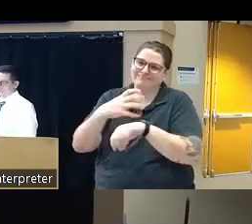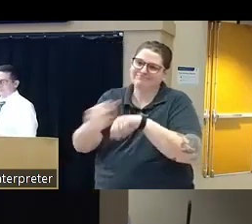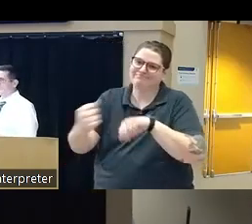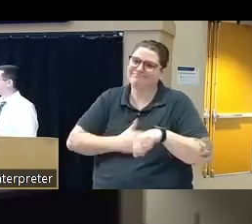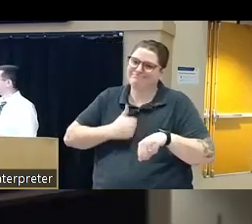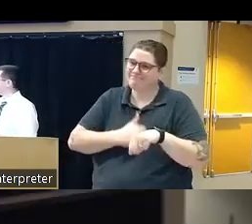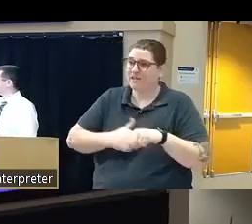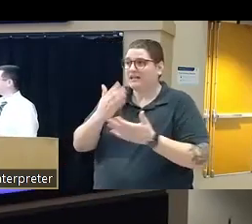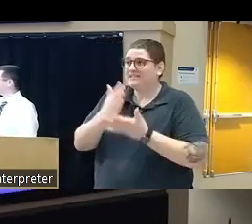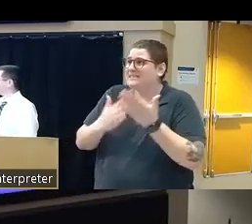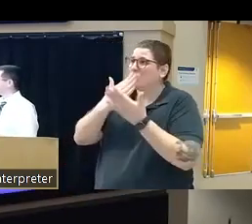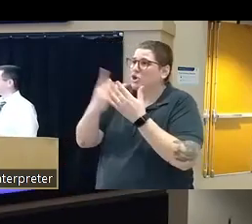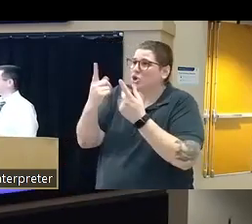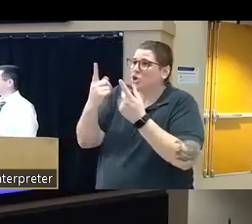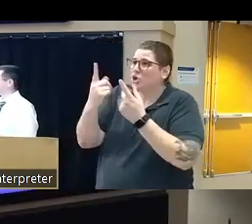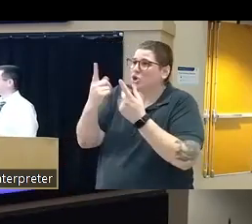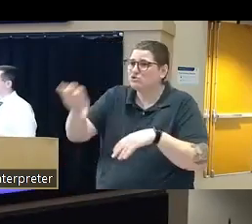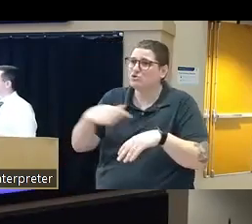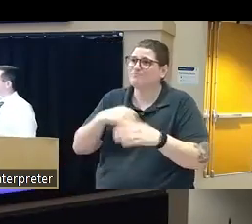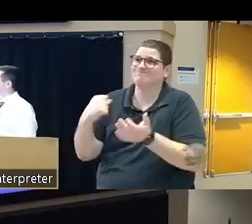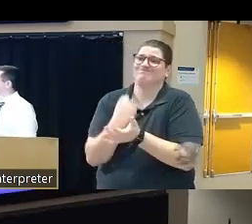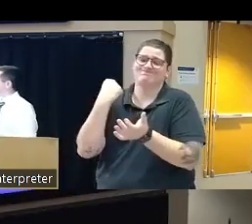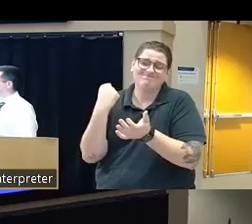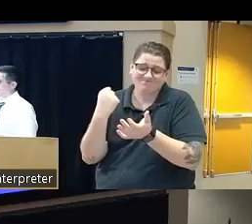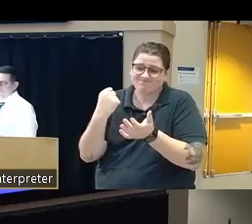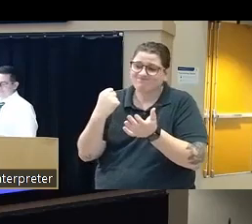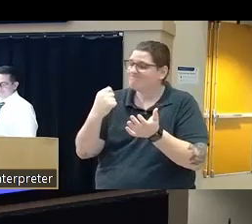um there were some good questions I came in over zoom and I